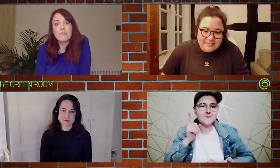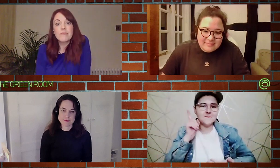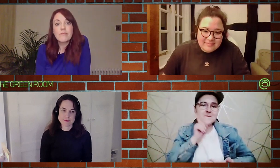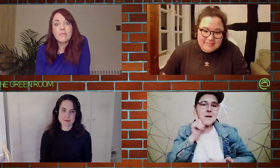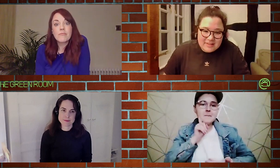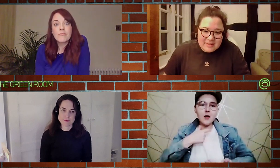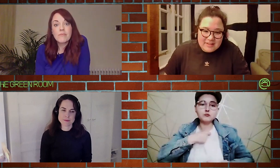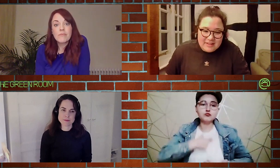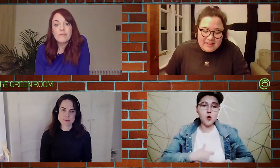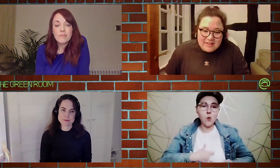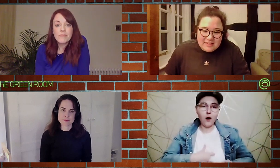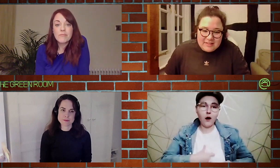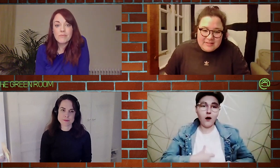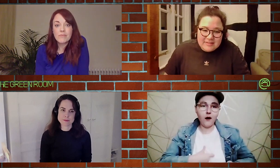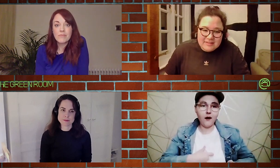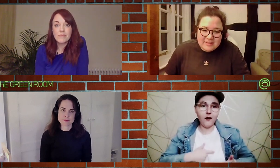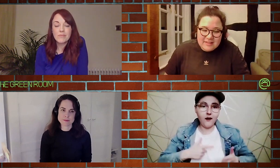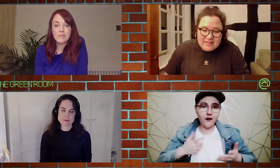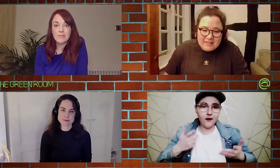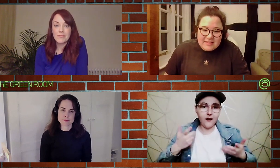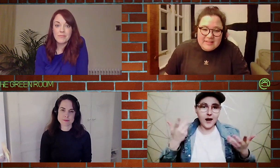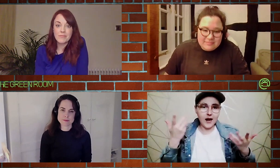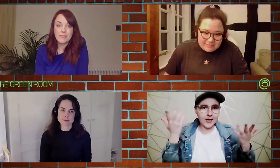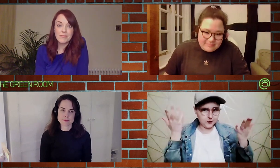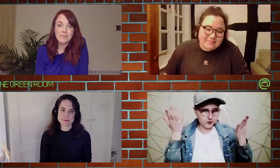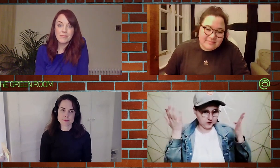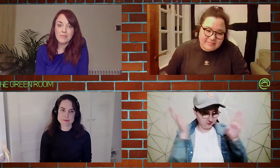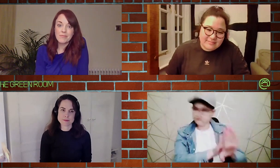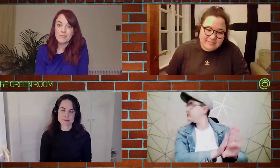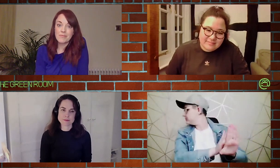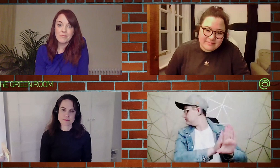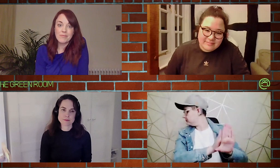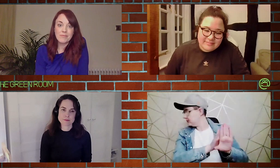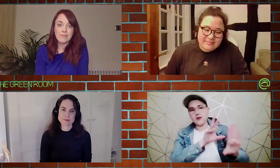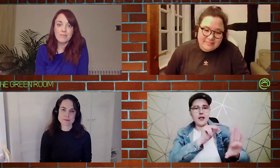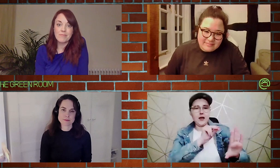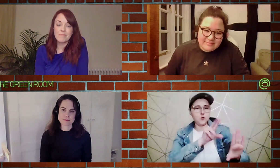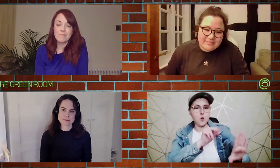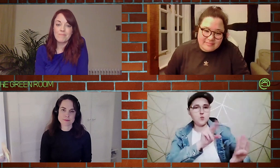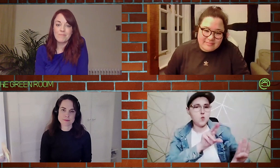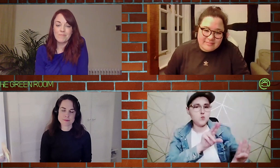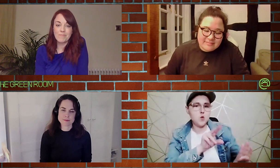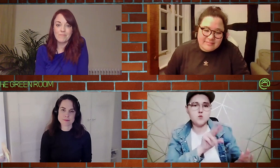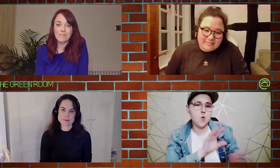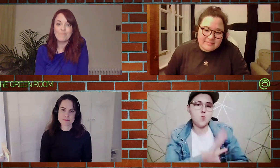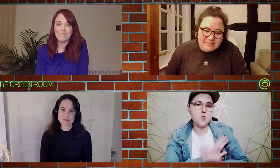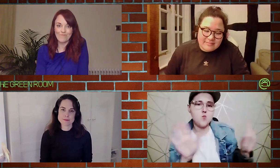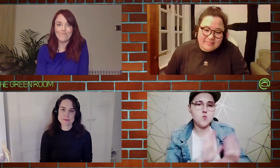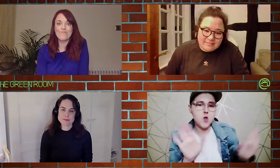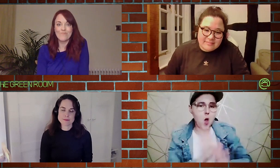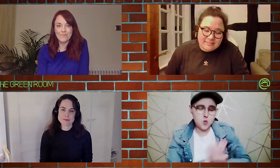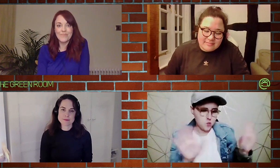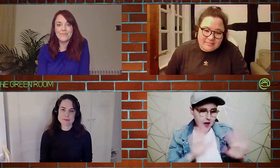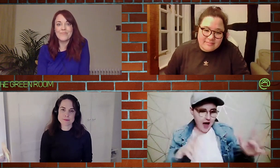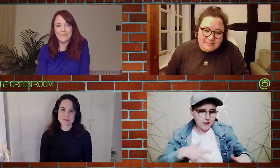It was quite difficult because people want to give me female roles and I was saying no no no no no.